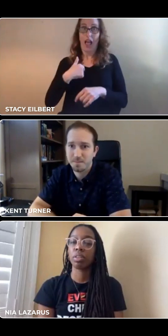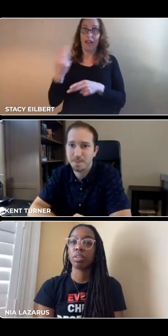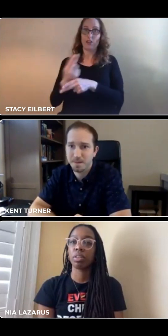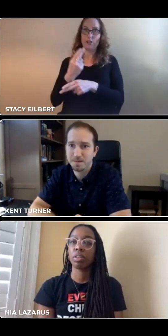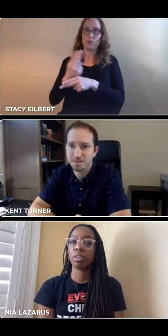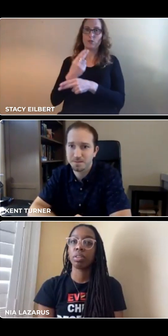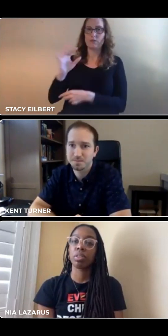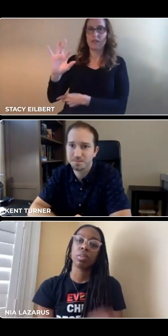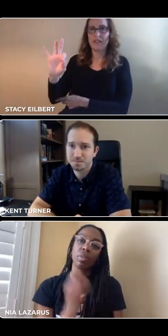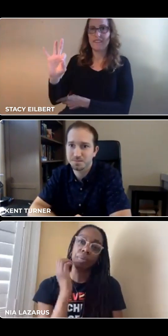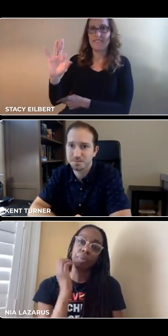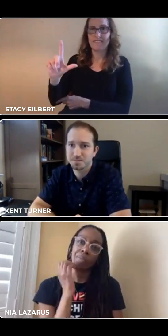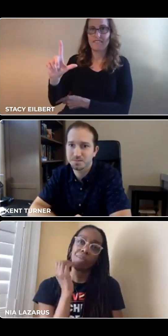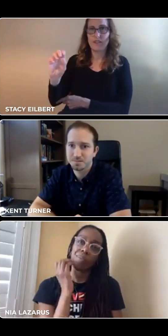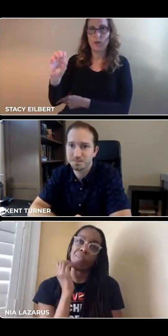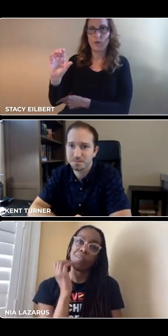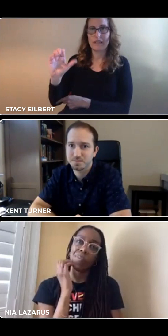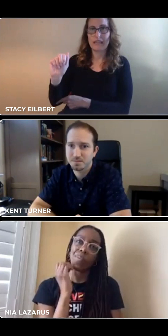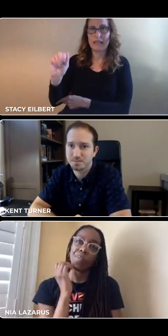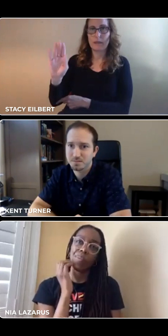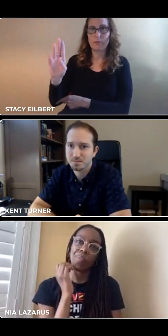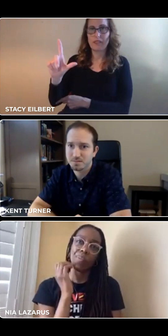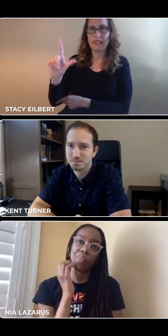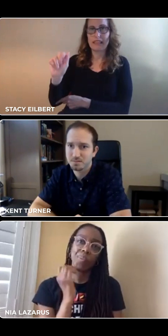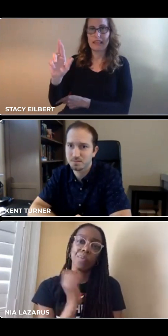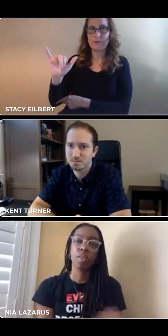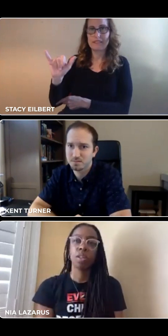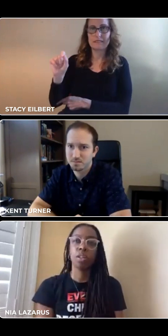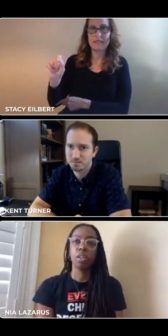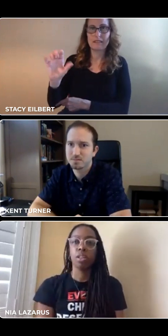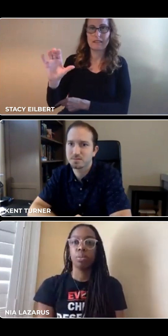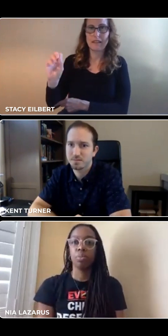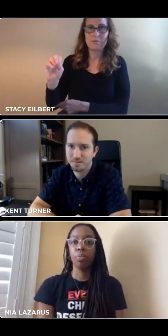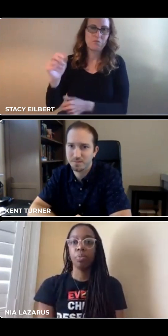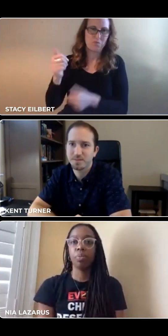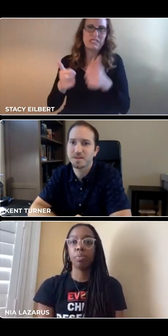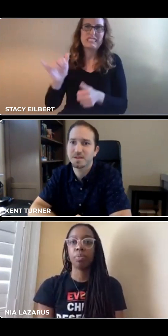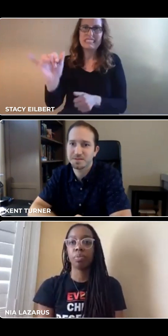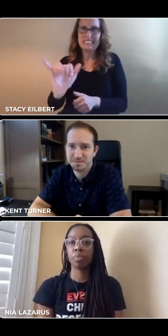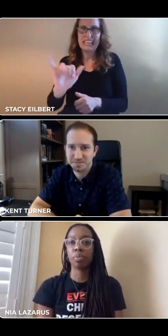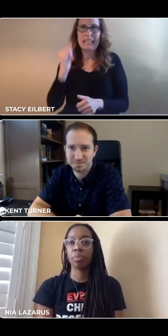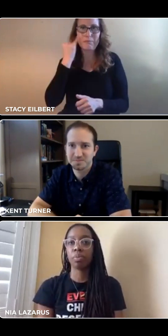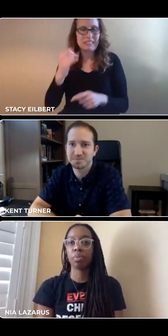Online worksheets, quizzes, online vocabulary. One that I use is flocabulary.com,